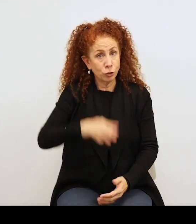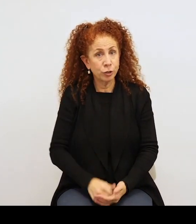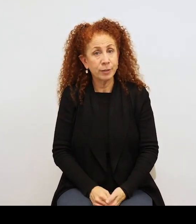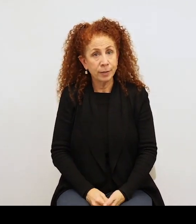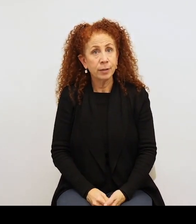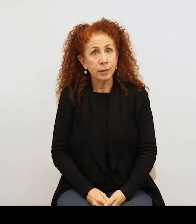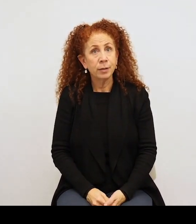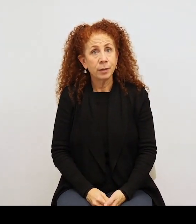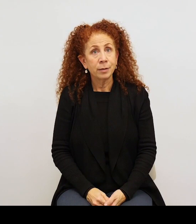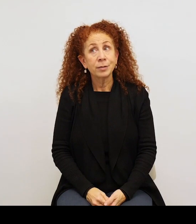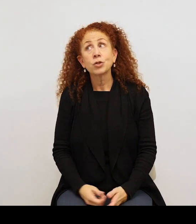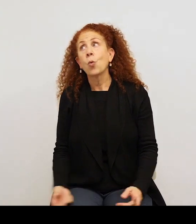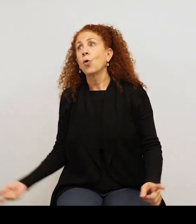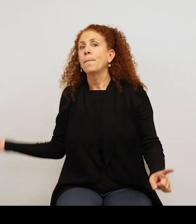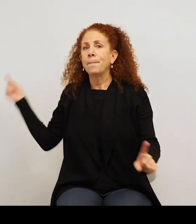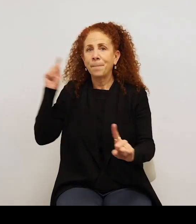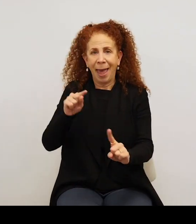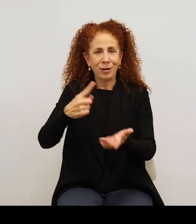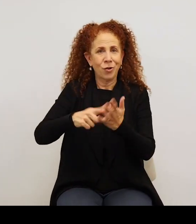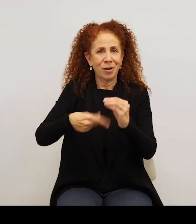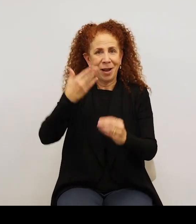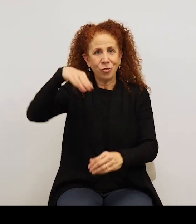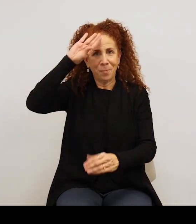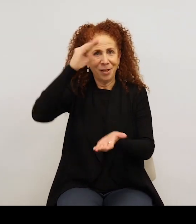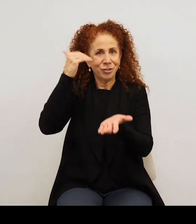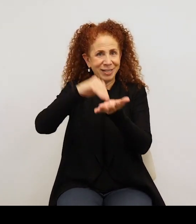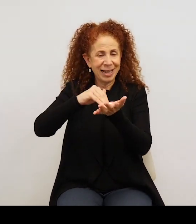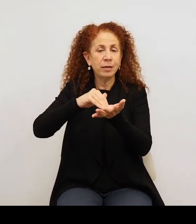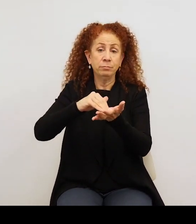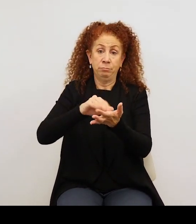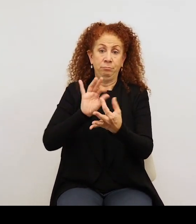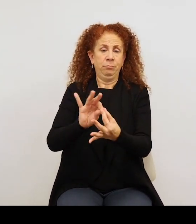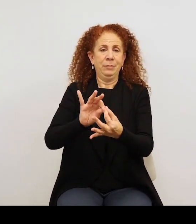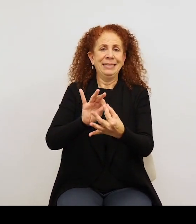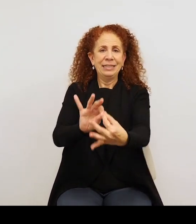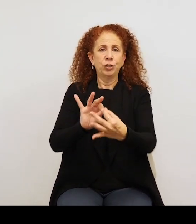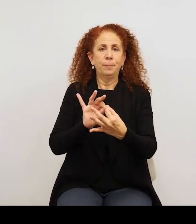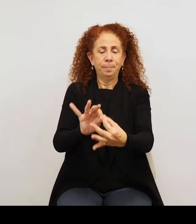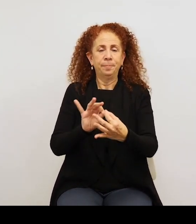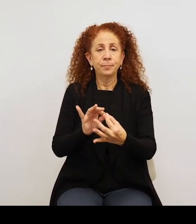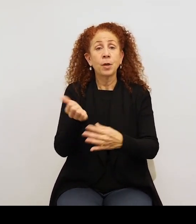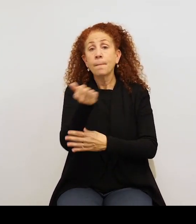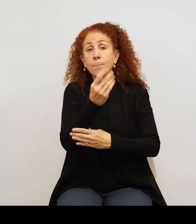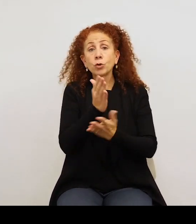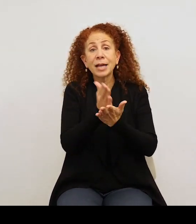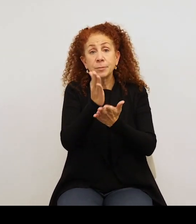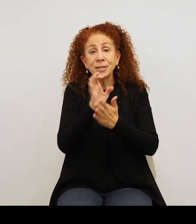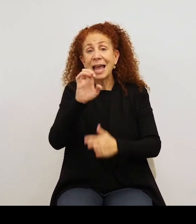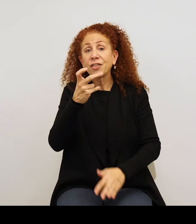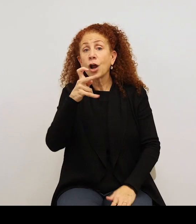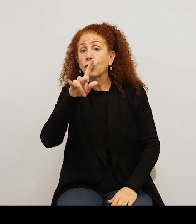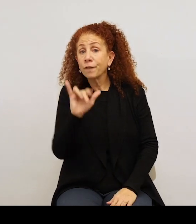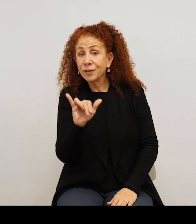So here we are back, I guess, also with the study of kinship. Multi-species ethnography has emerged